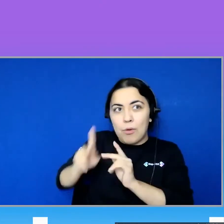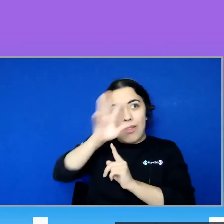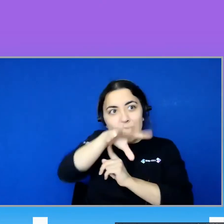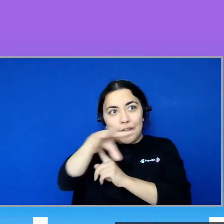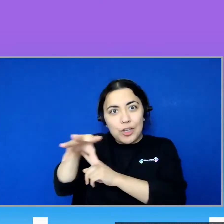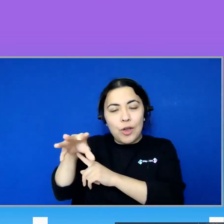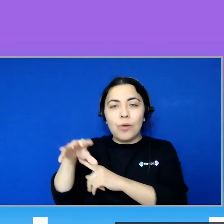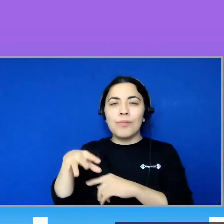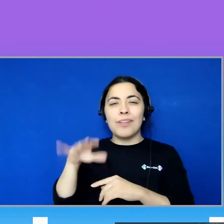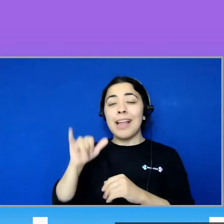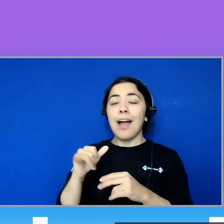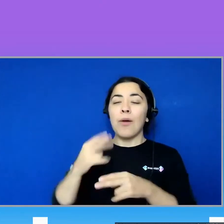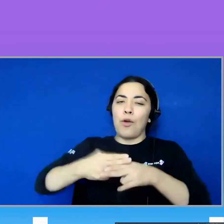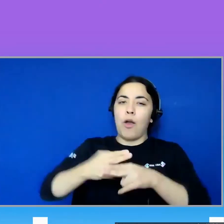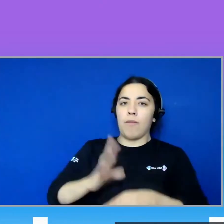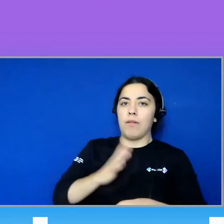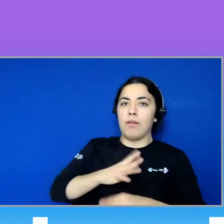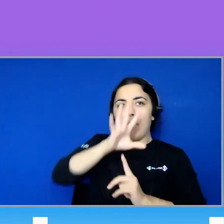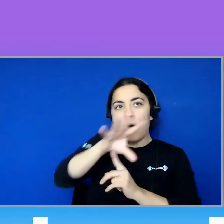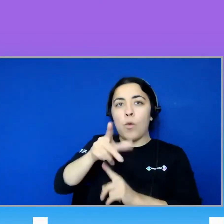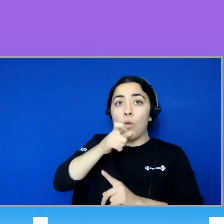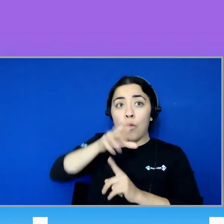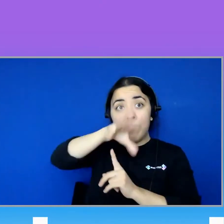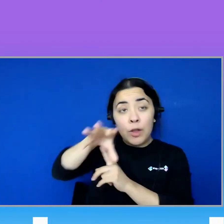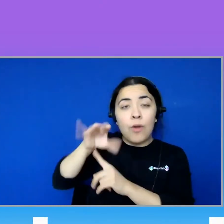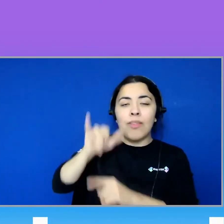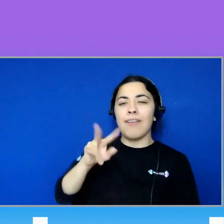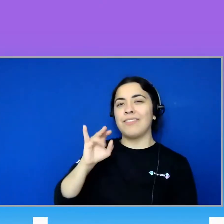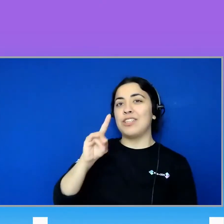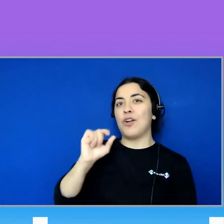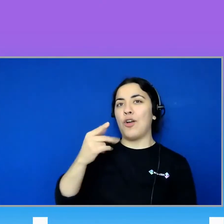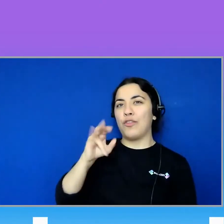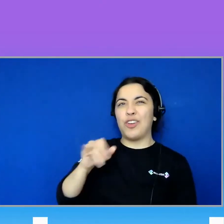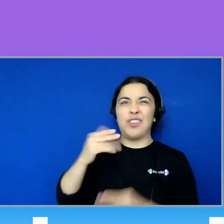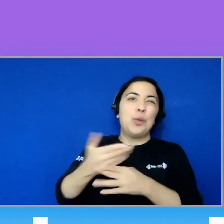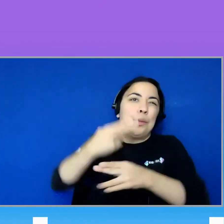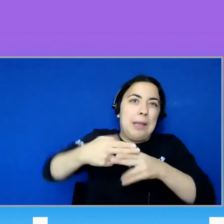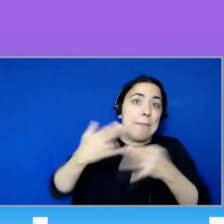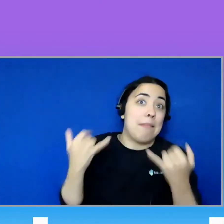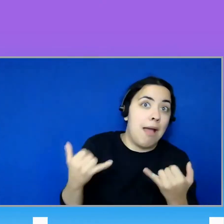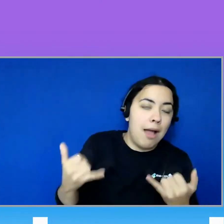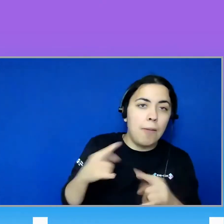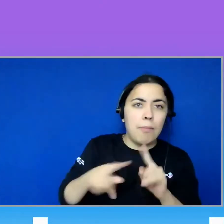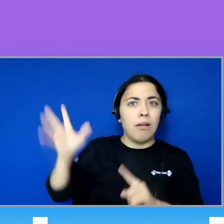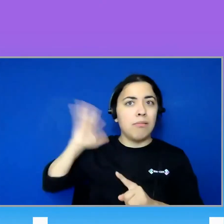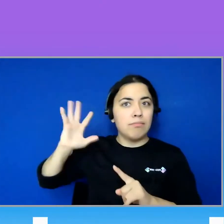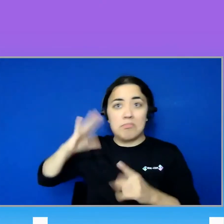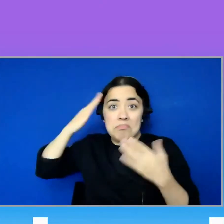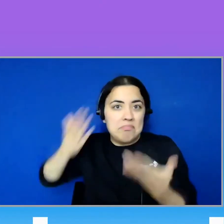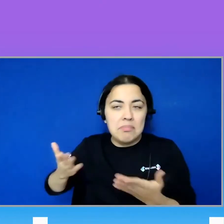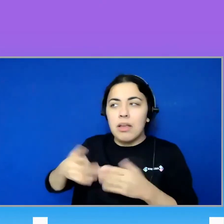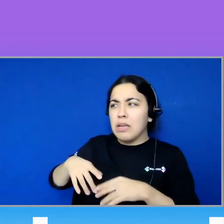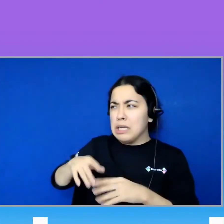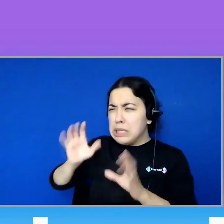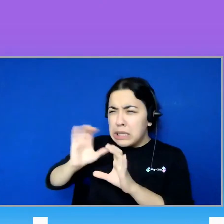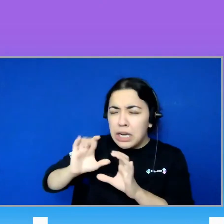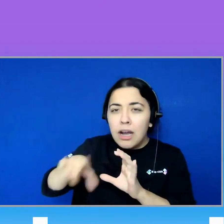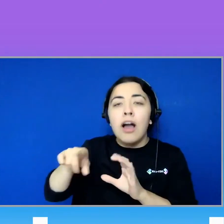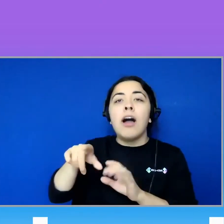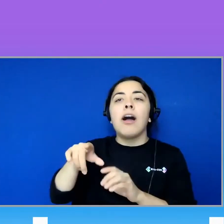was a new term at the time. And in the back was an ad that said